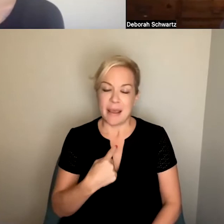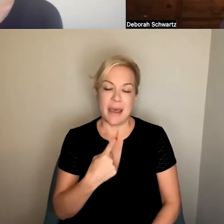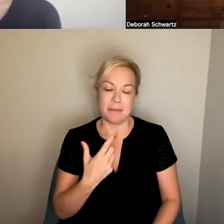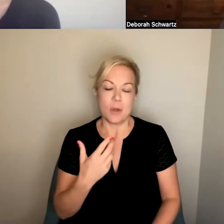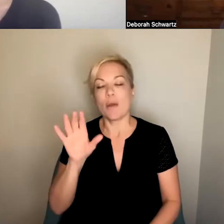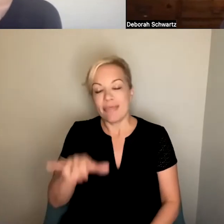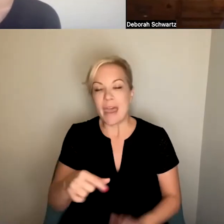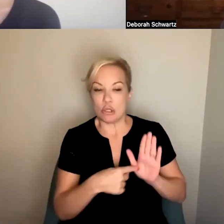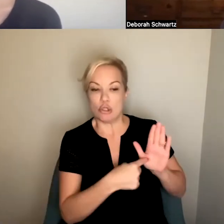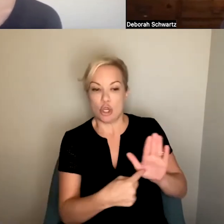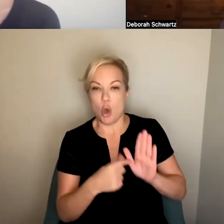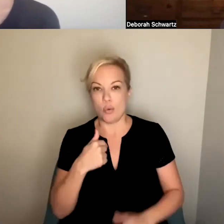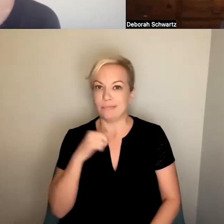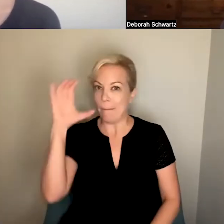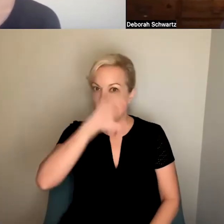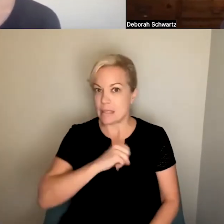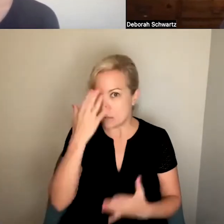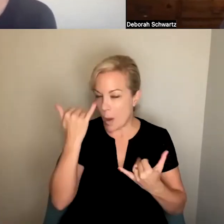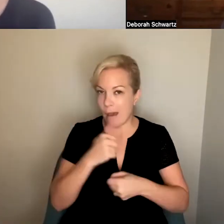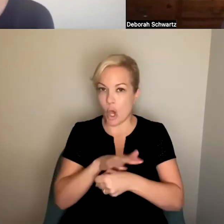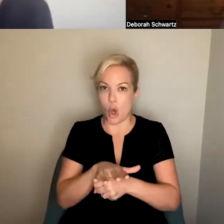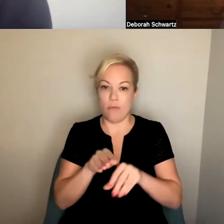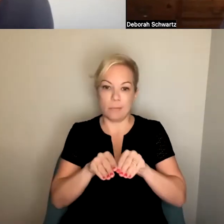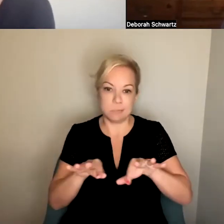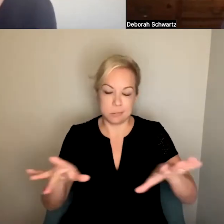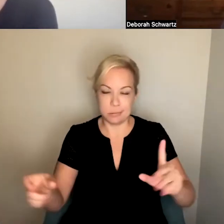And I think there's a lot that I, you know, still have to learn about, I think there's also,